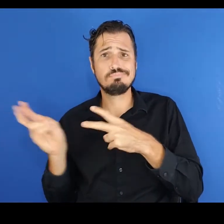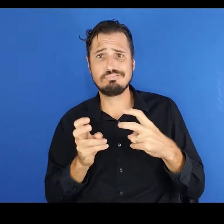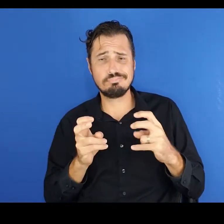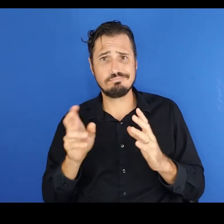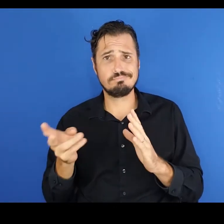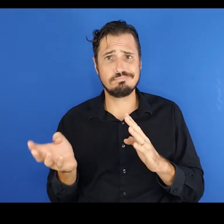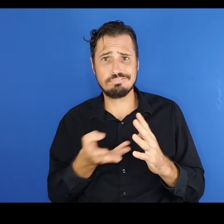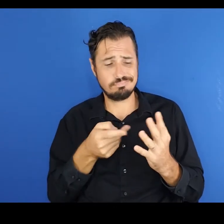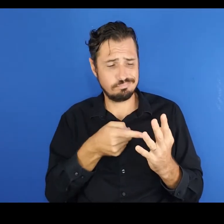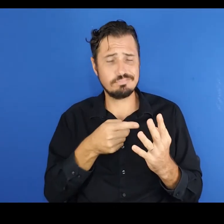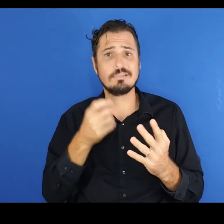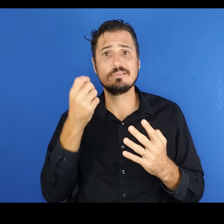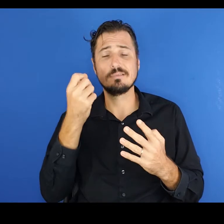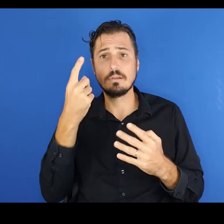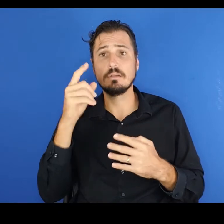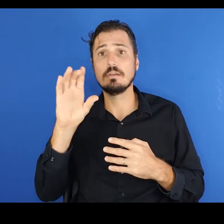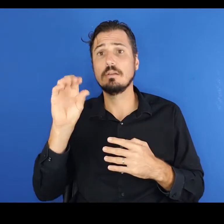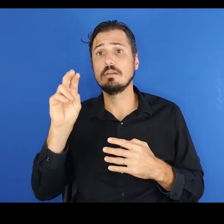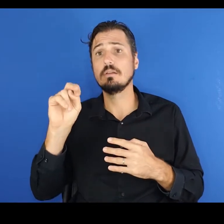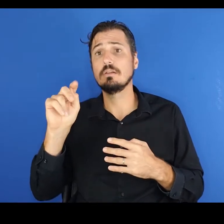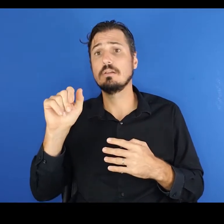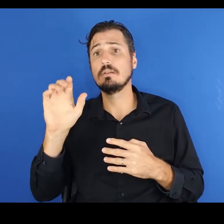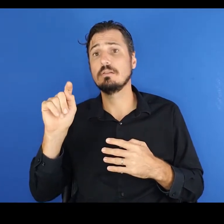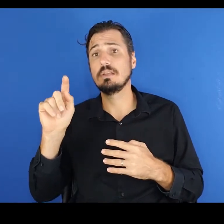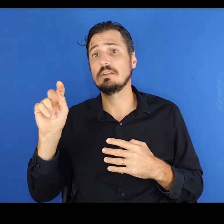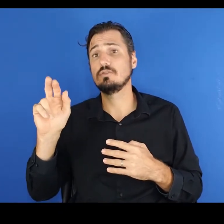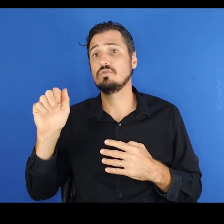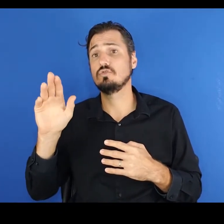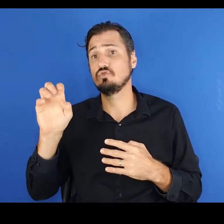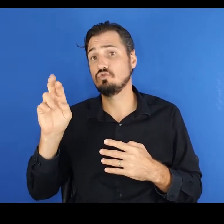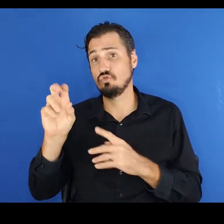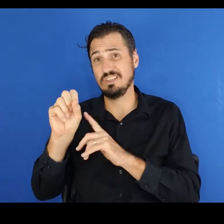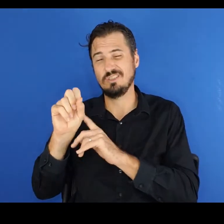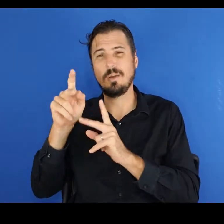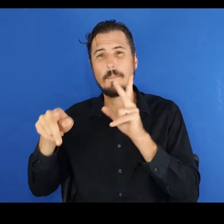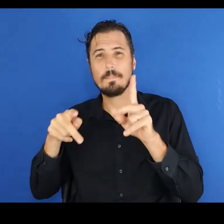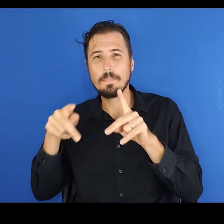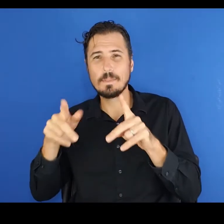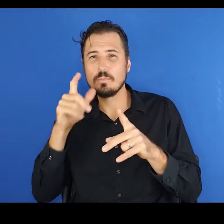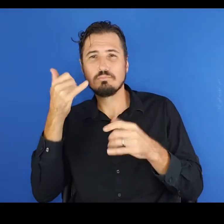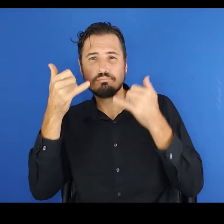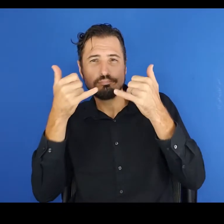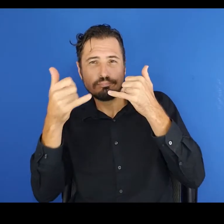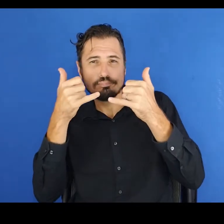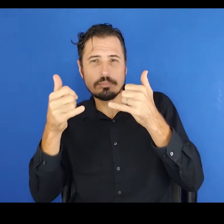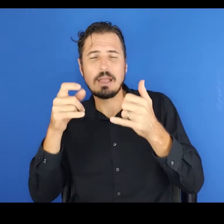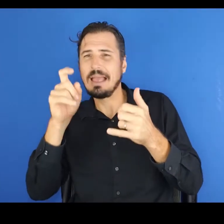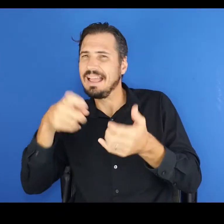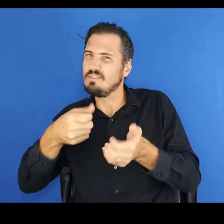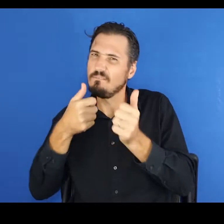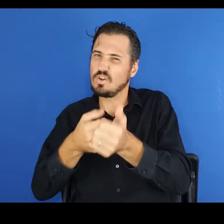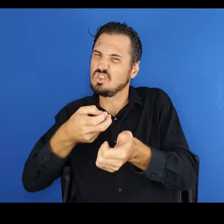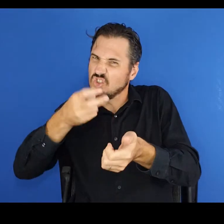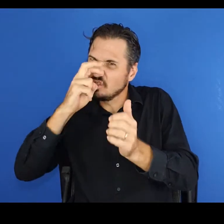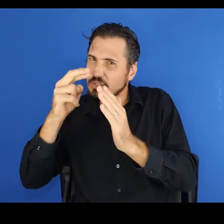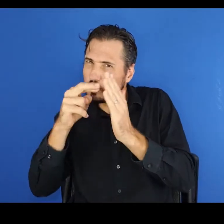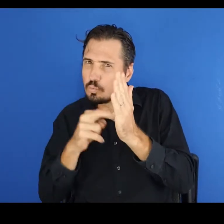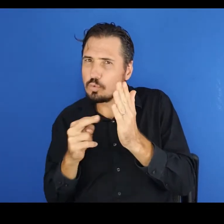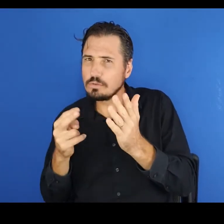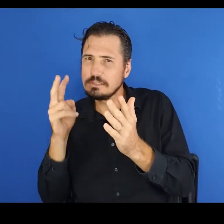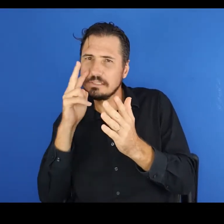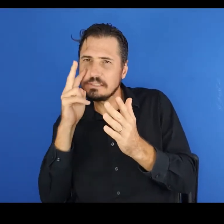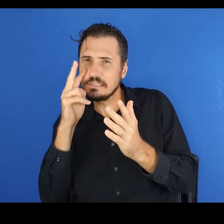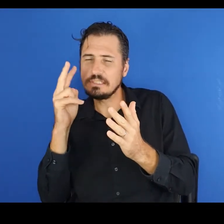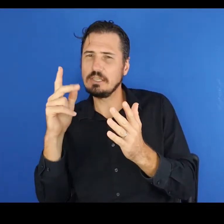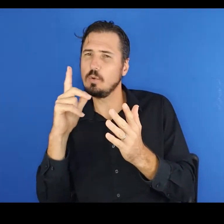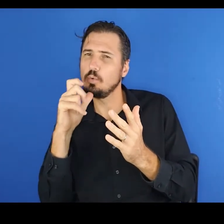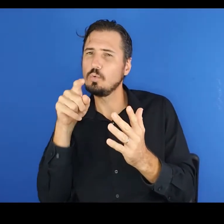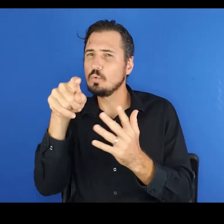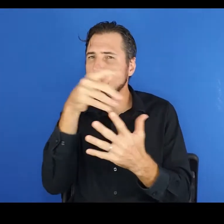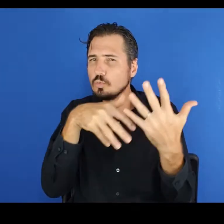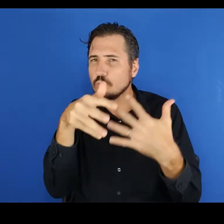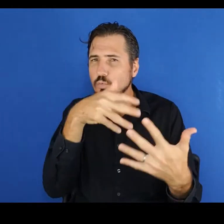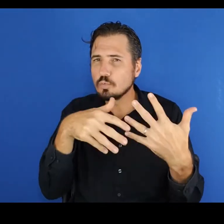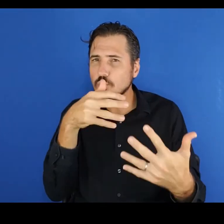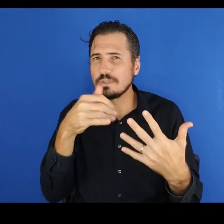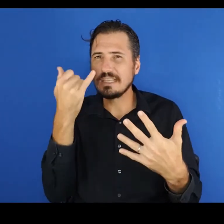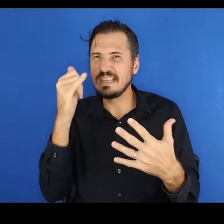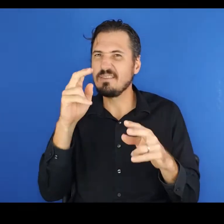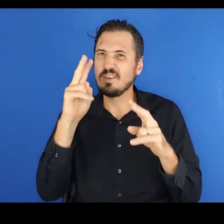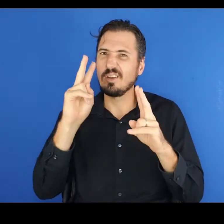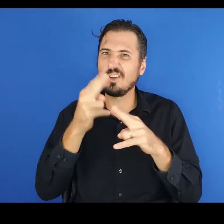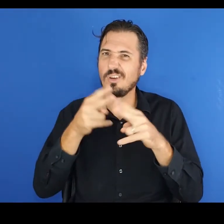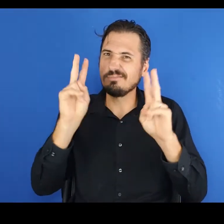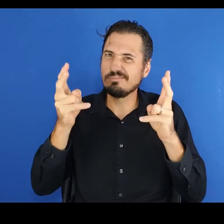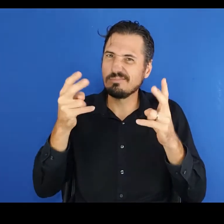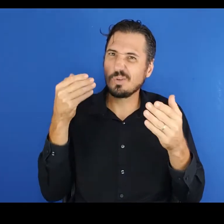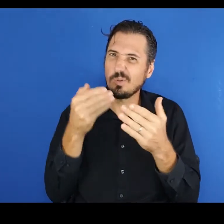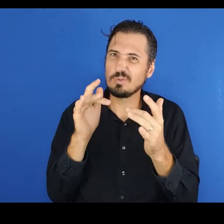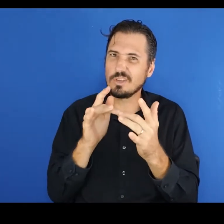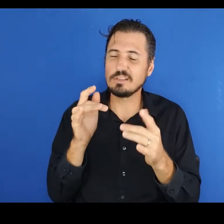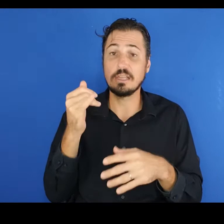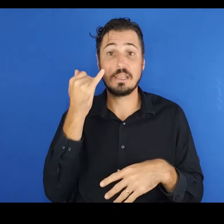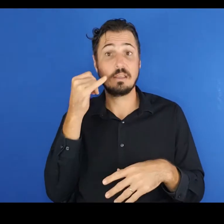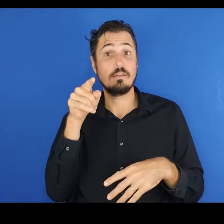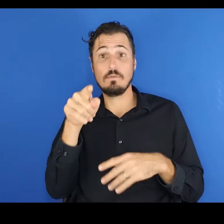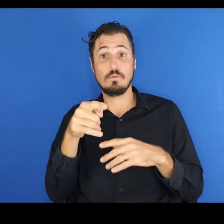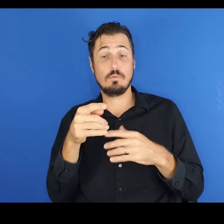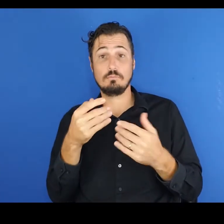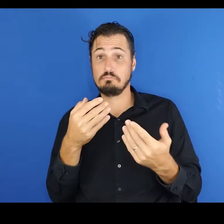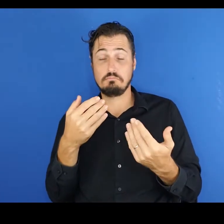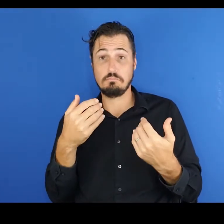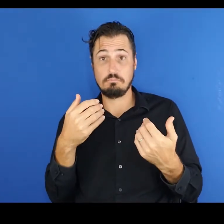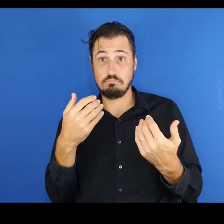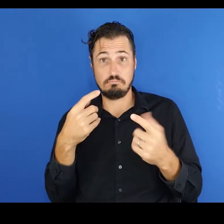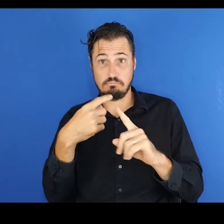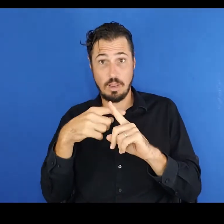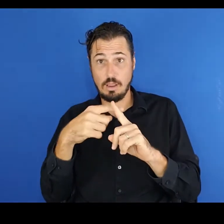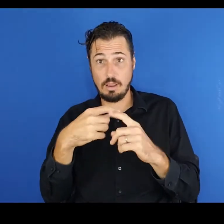Please know that contact tracers must follow strict guidelines when helping you determine who in your circle would be defined as close contacts. Of course, if you become a positive case, it’s